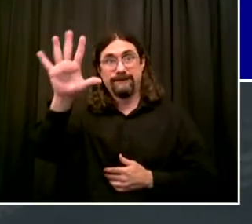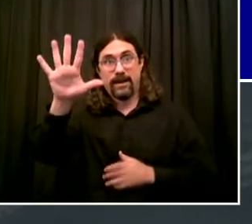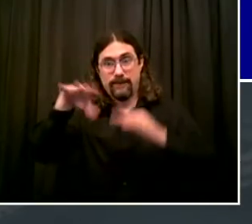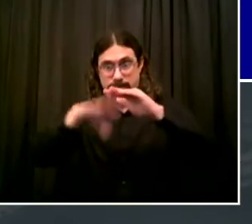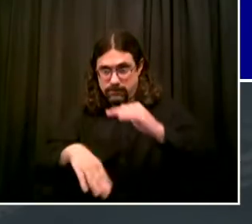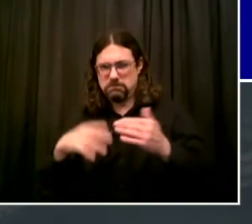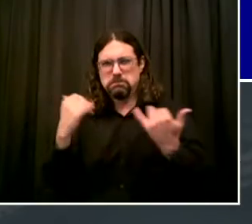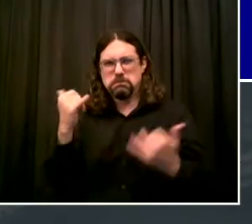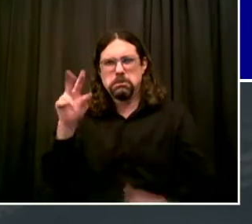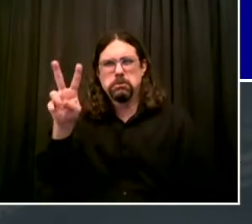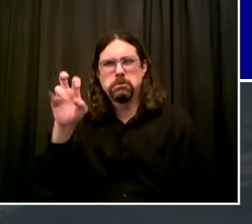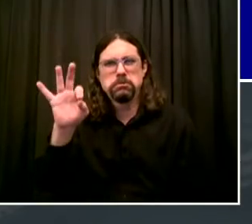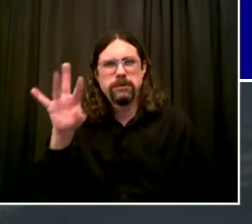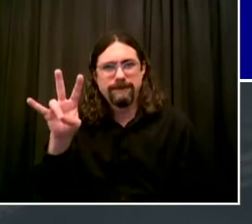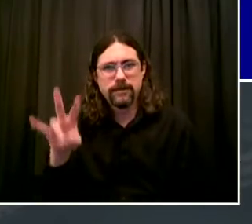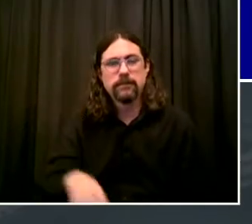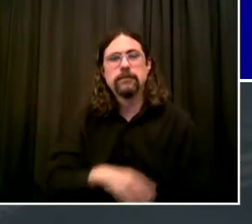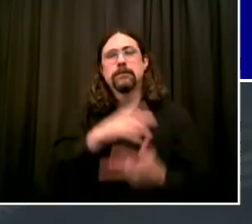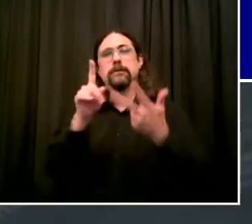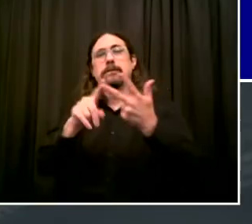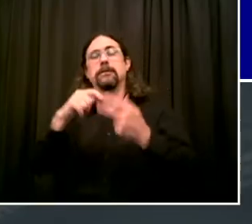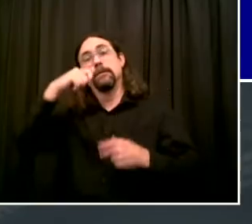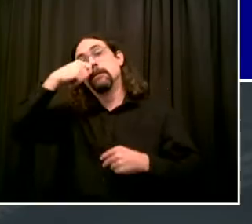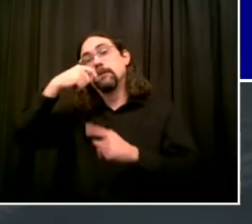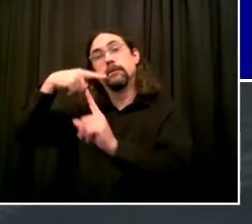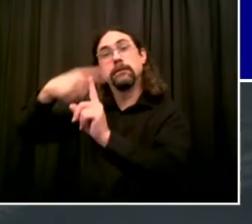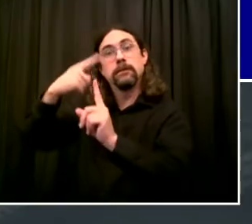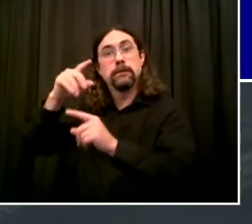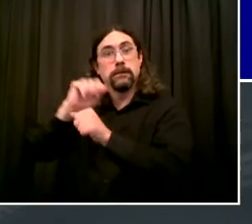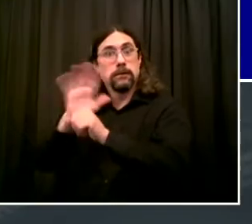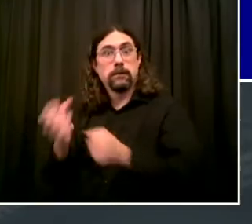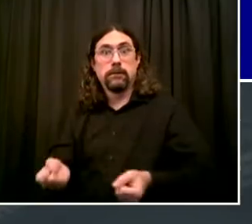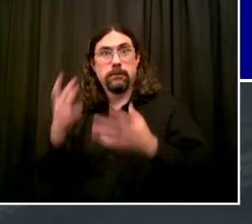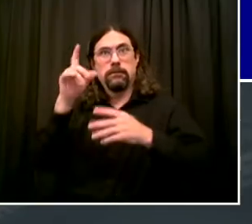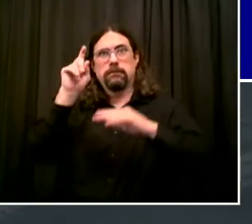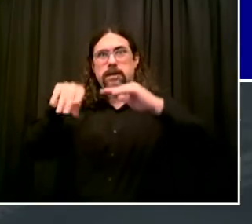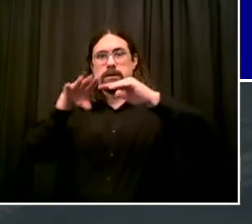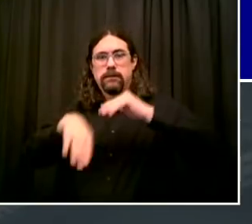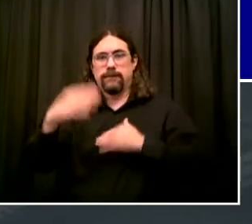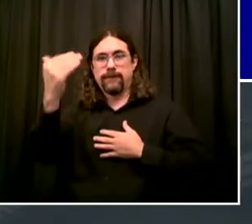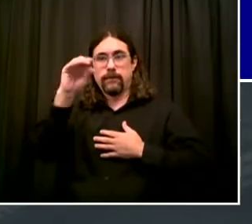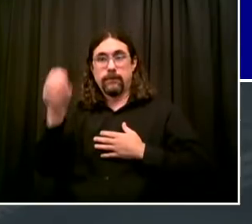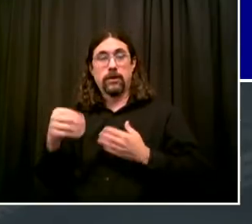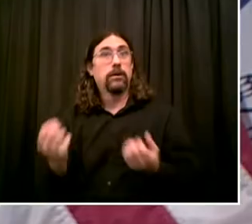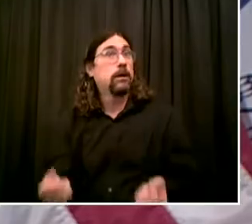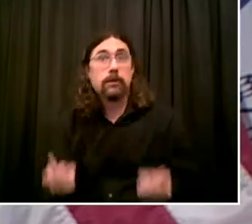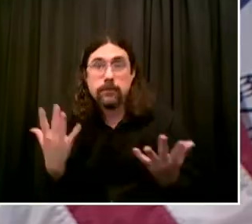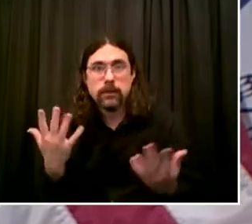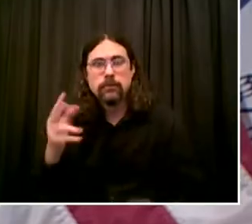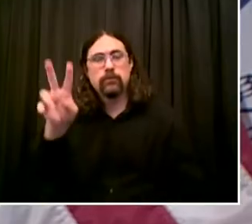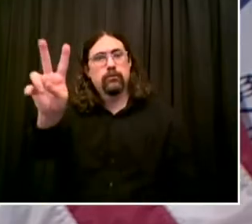THE ICU AND THERE HAVE BEEN 297